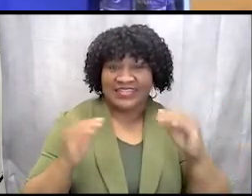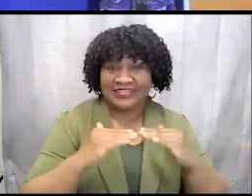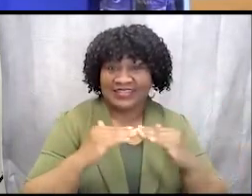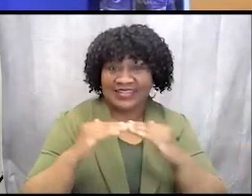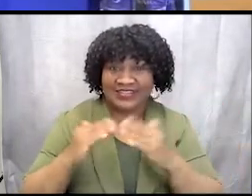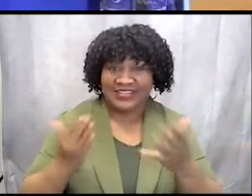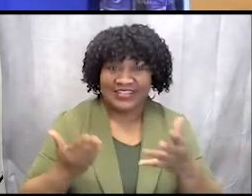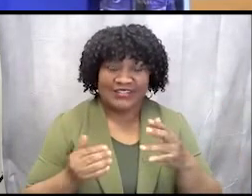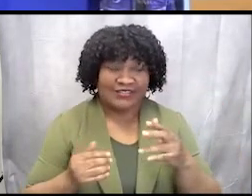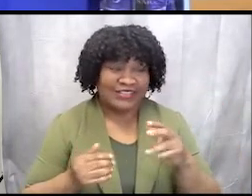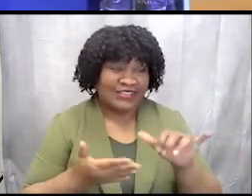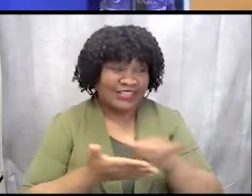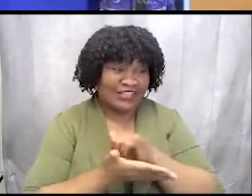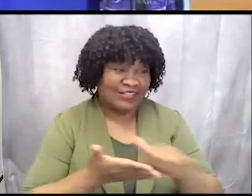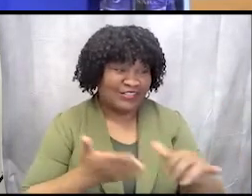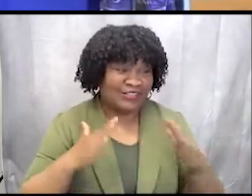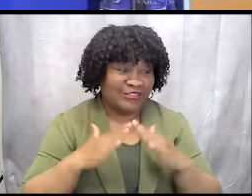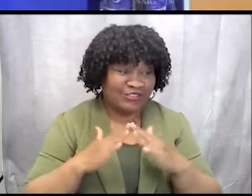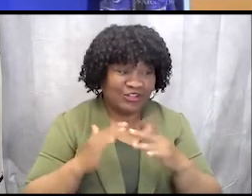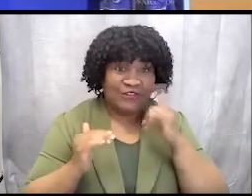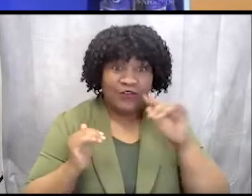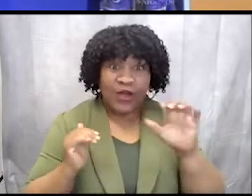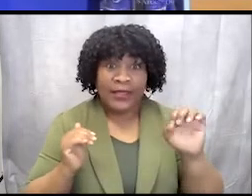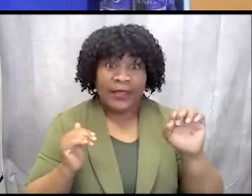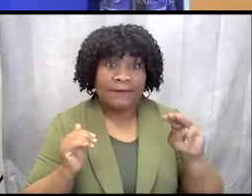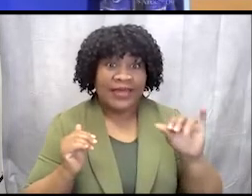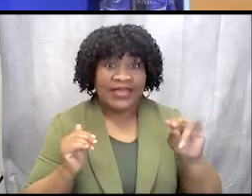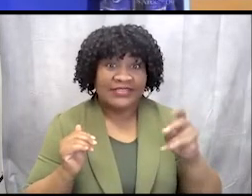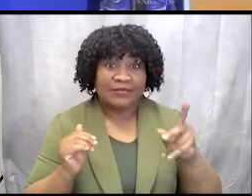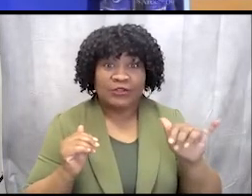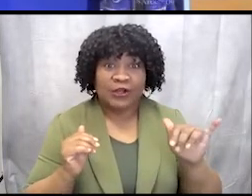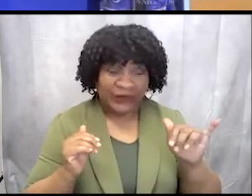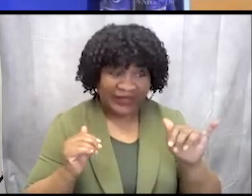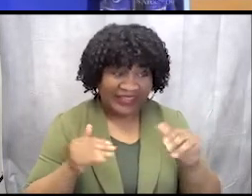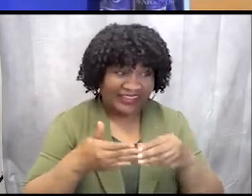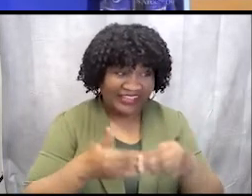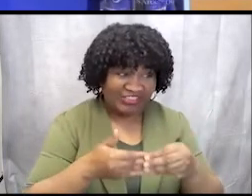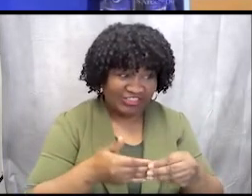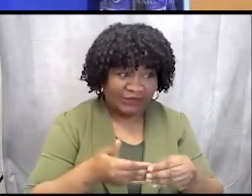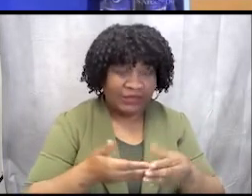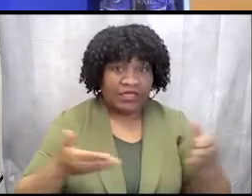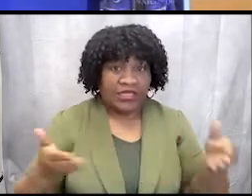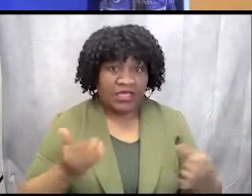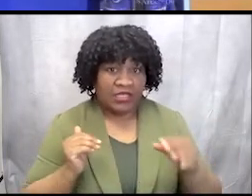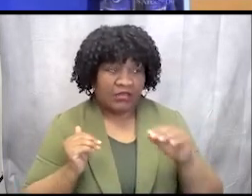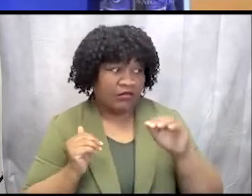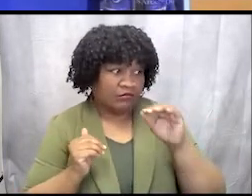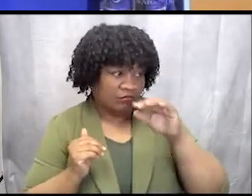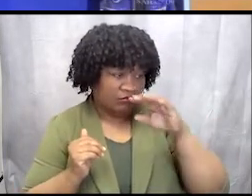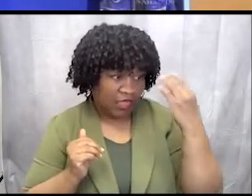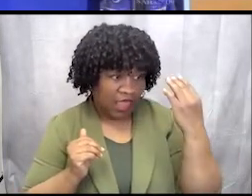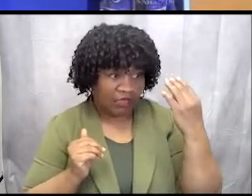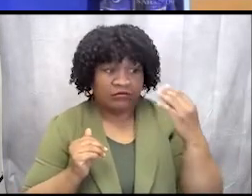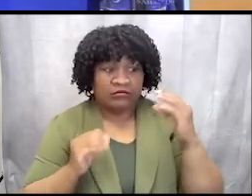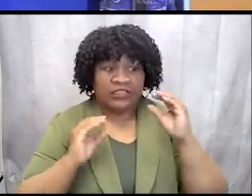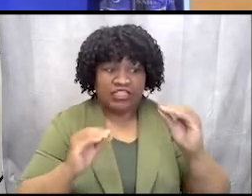in New York: The Case for Emancipatory Leadership. The Black Education Research Collective at Teachers College, affectionately known as BERC,